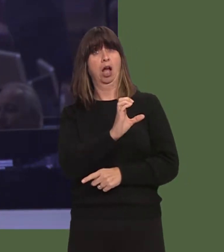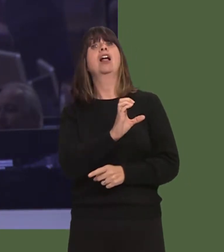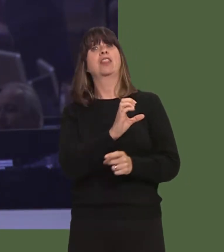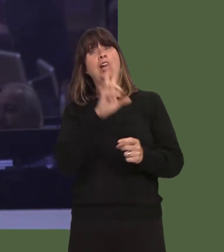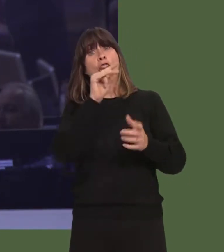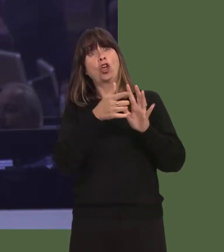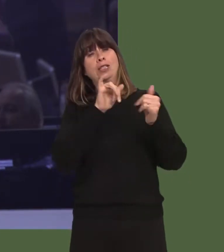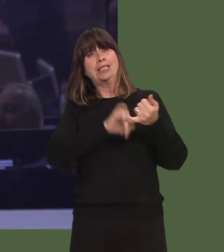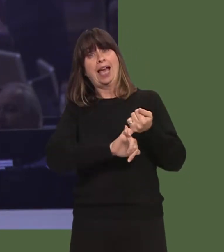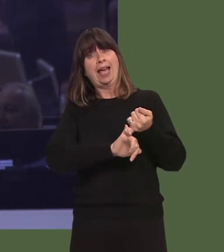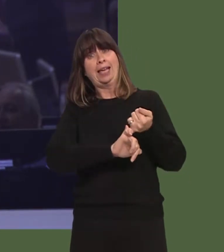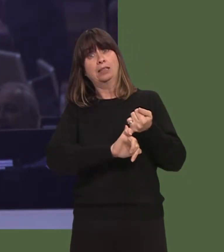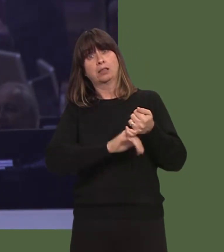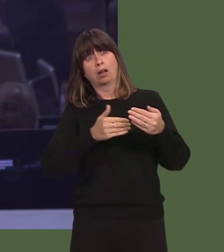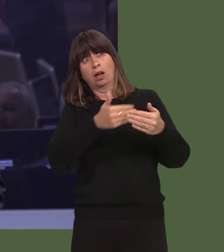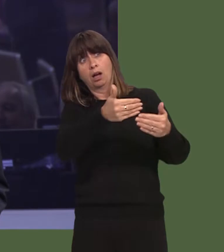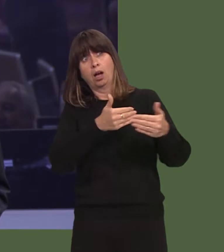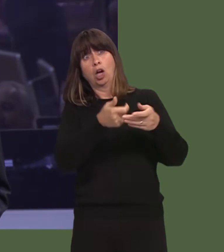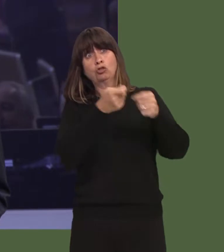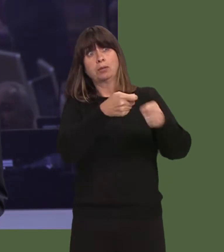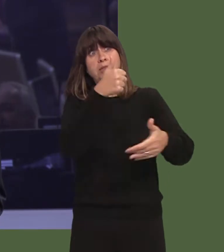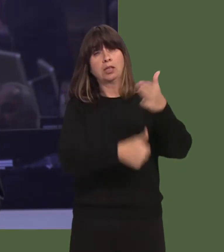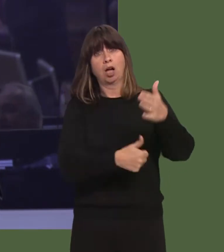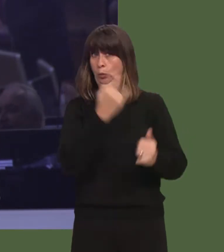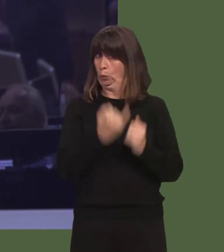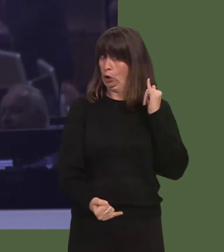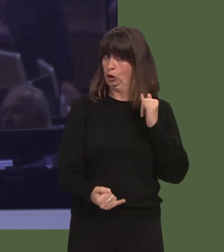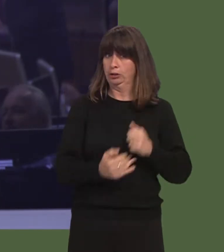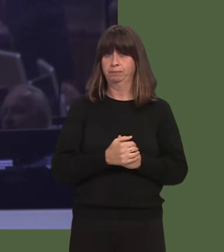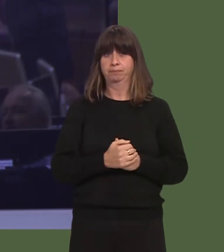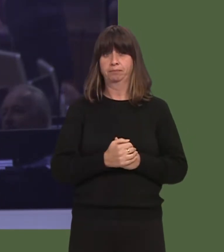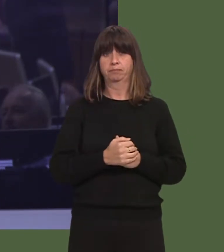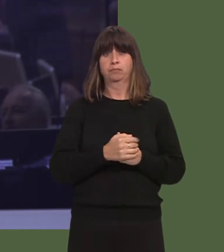the 30-day target has got worse, the number of urgent-route cancer patients starting treatment